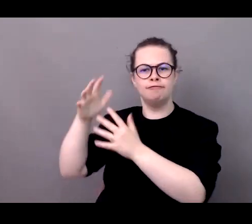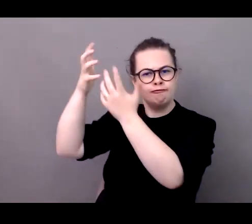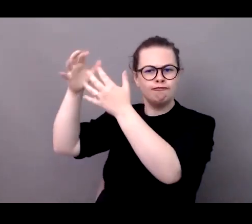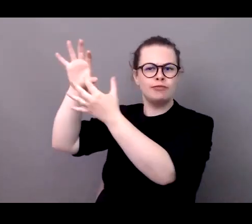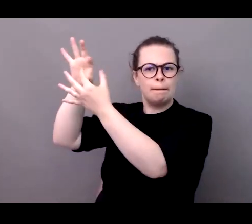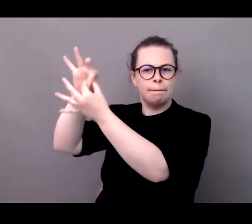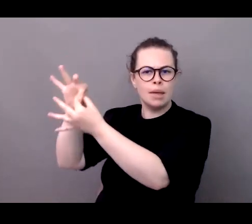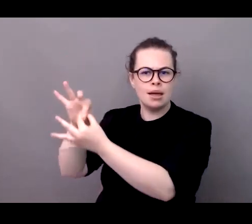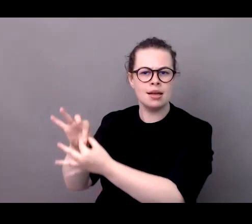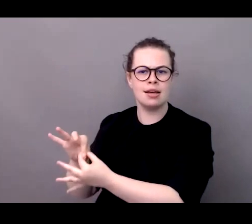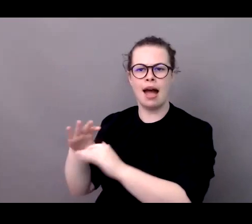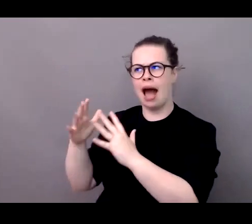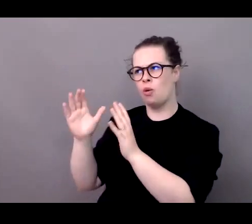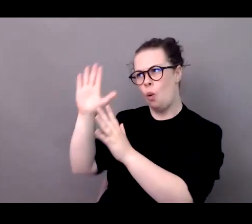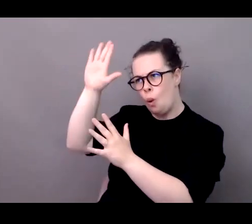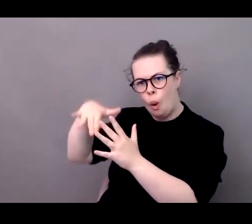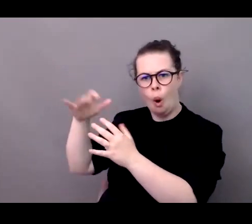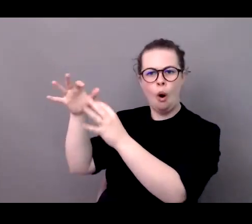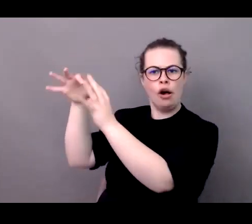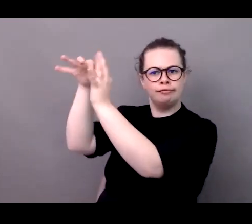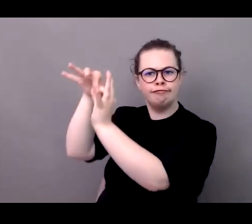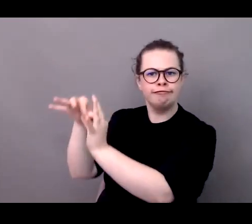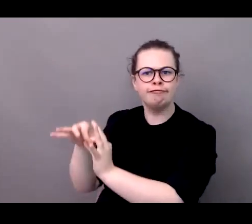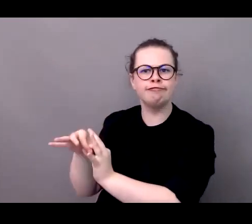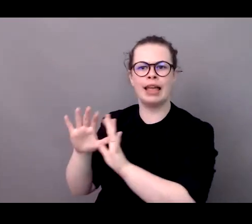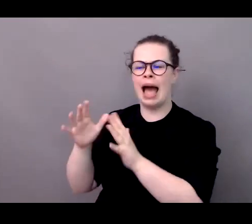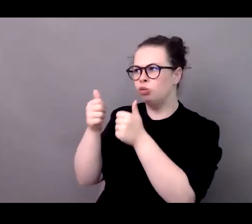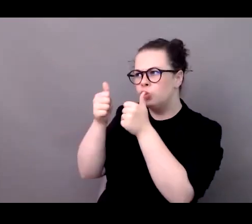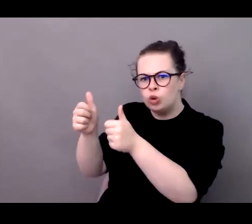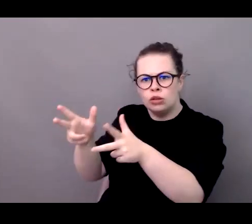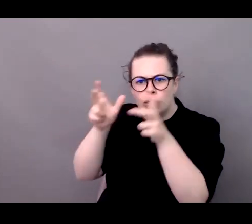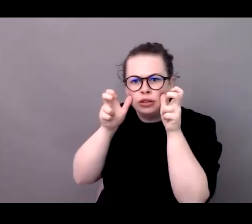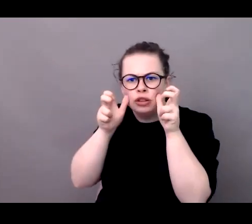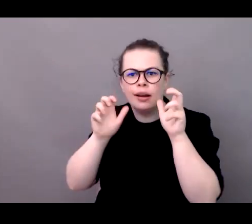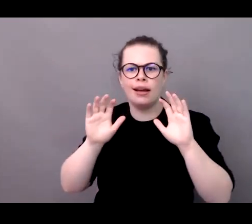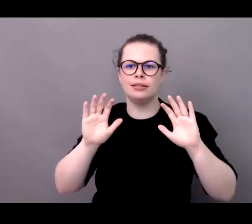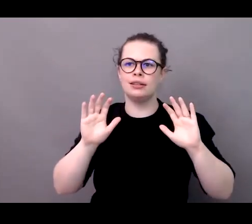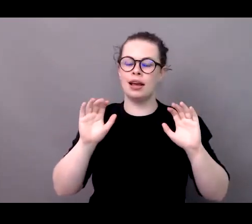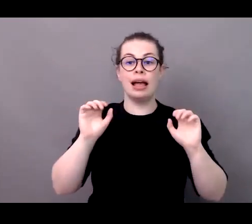how we can interpret it in a consistent way, and how we can address any perceived tensions between